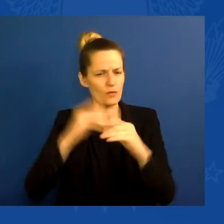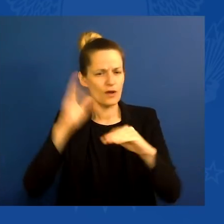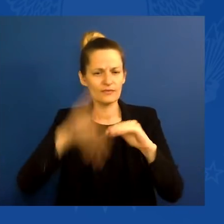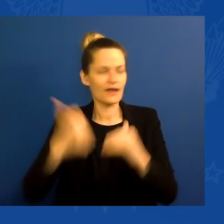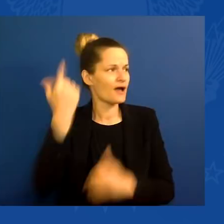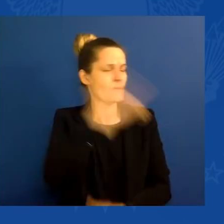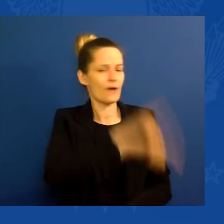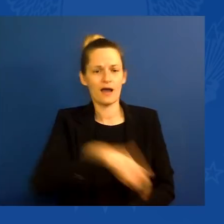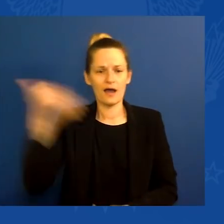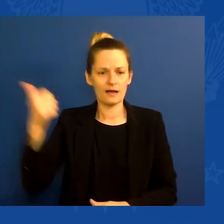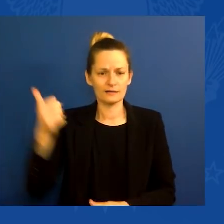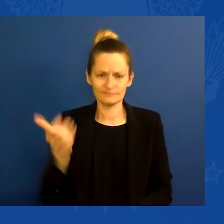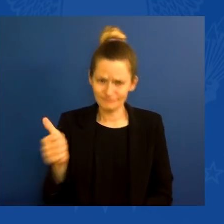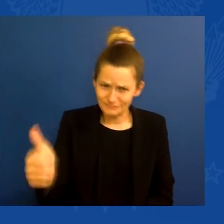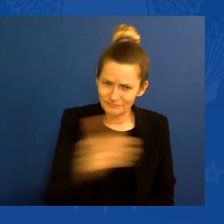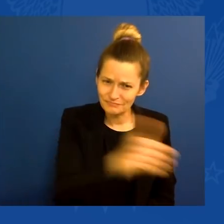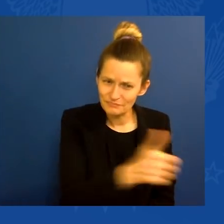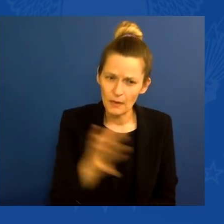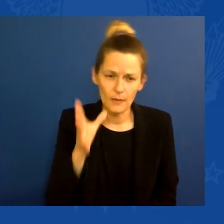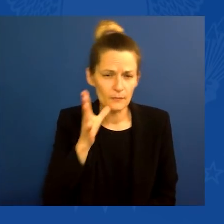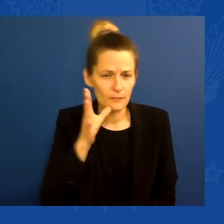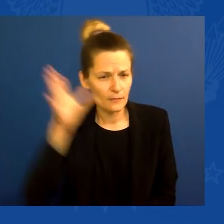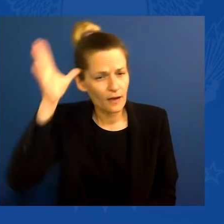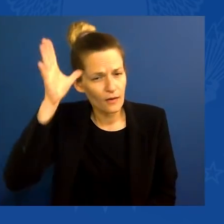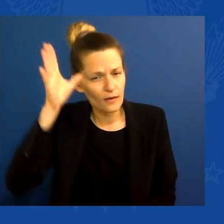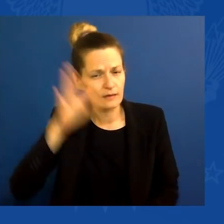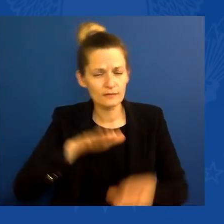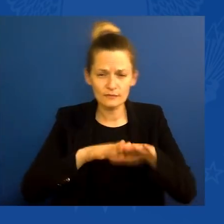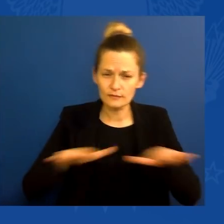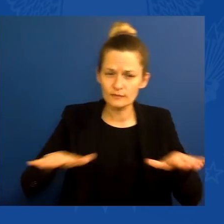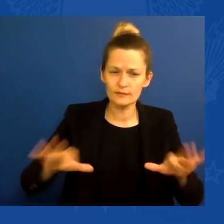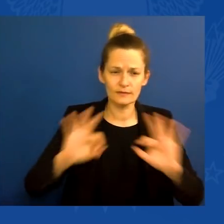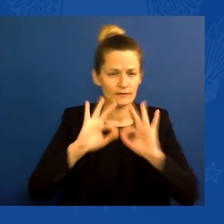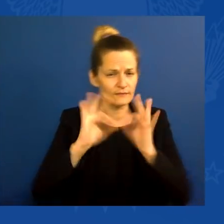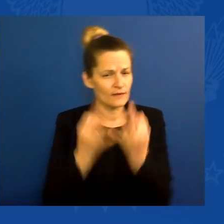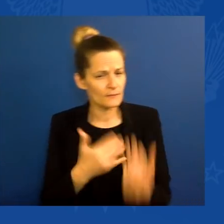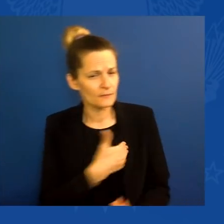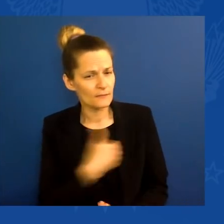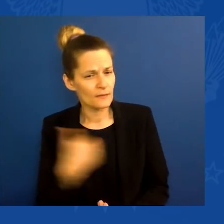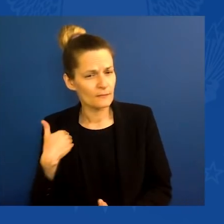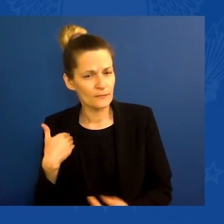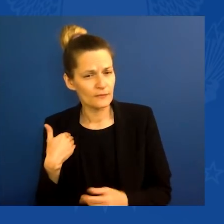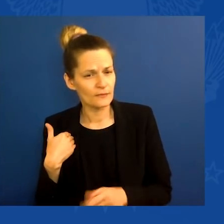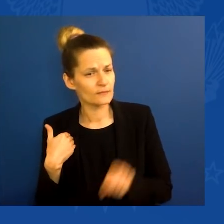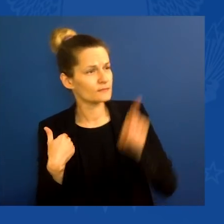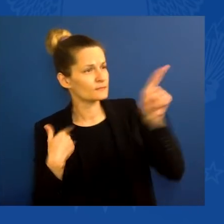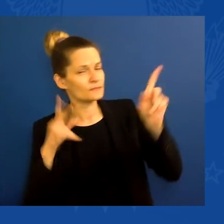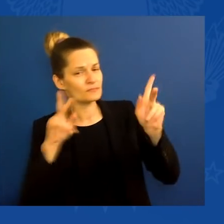about how those folks in Buffalo feel today when they got the call. They're pulled into --